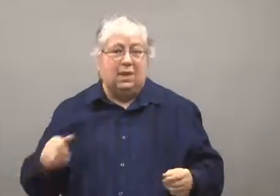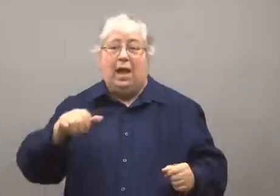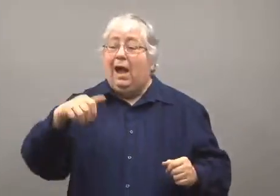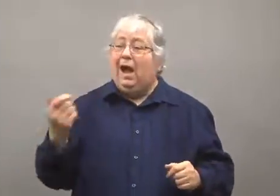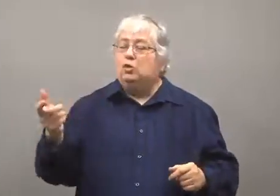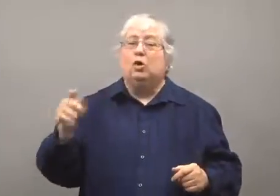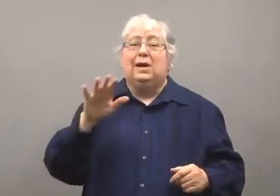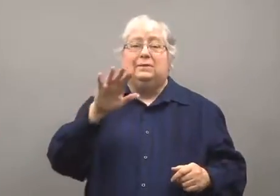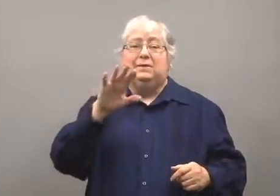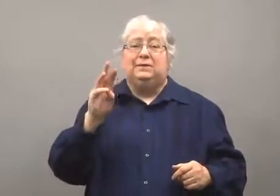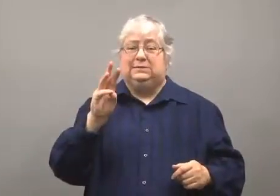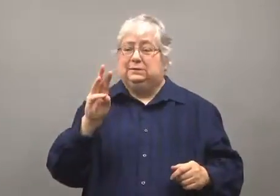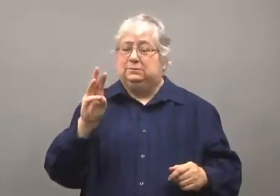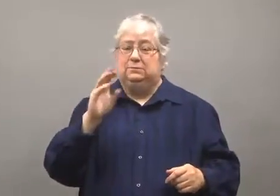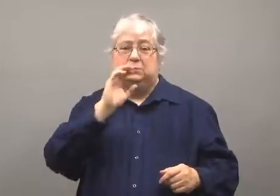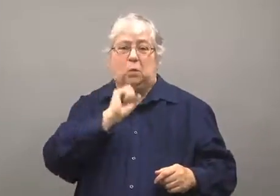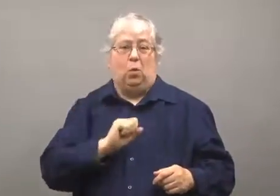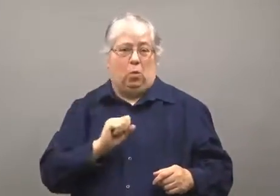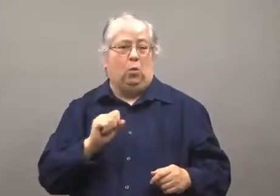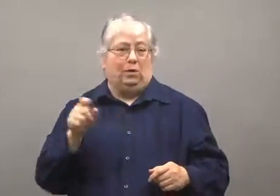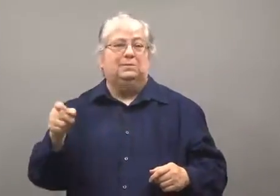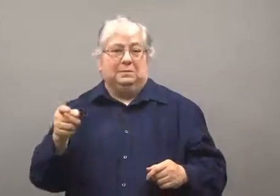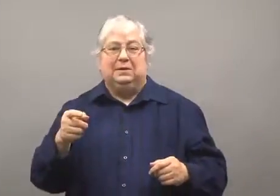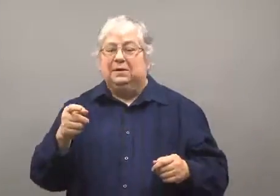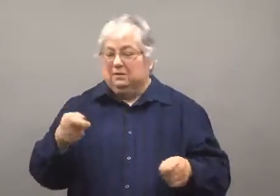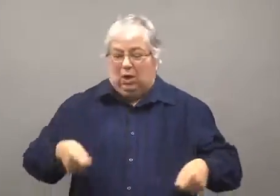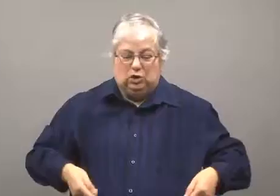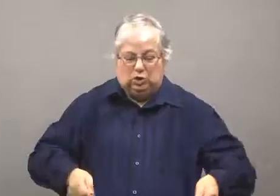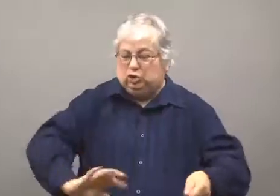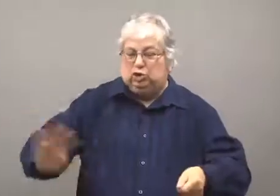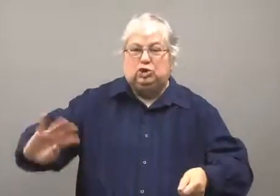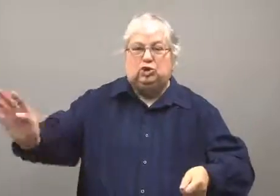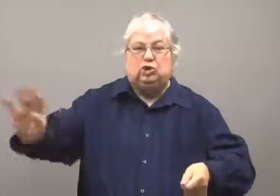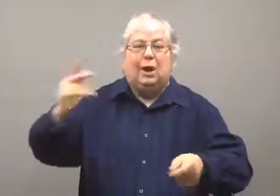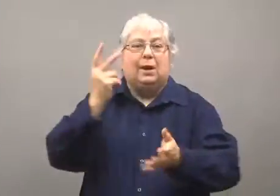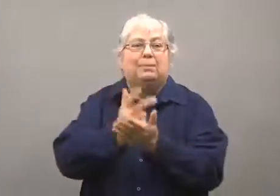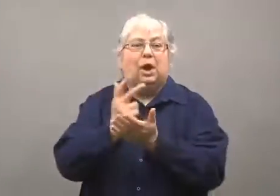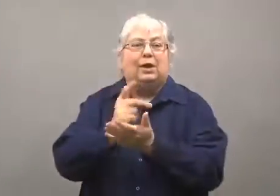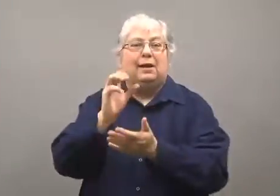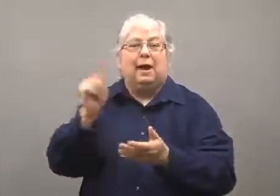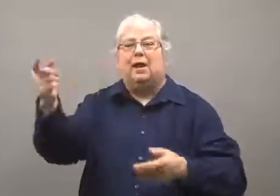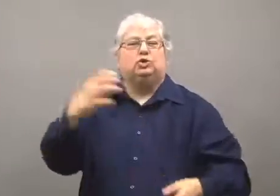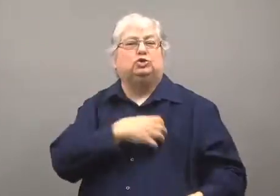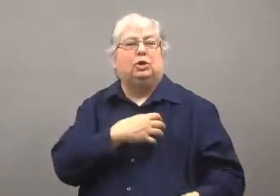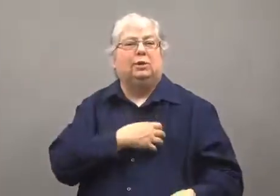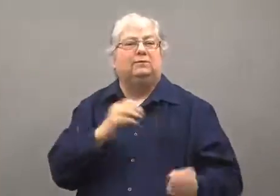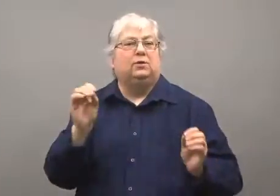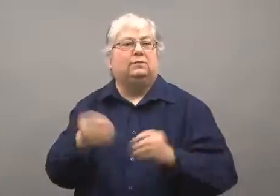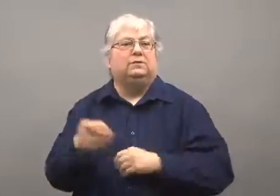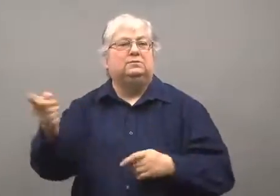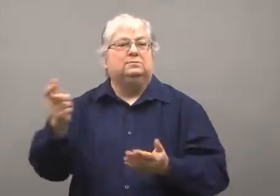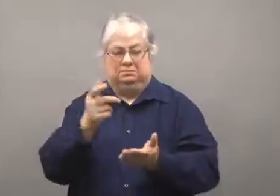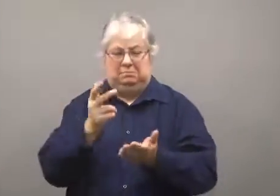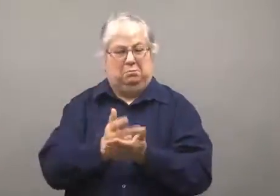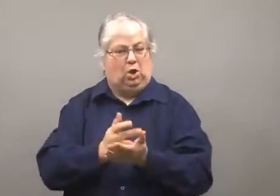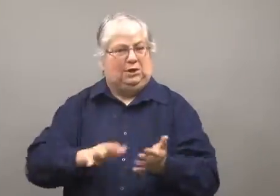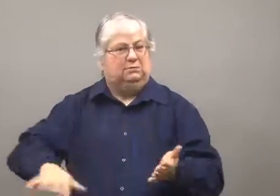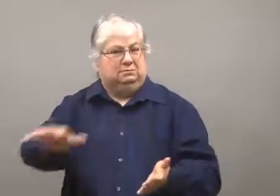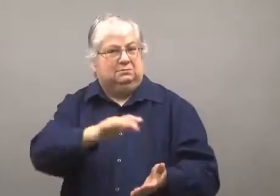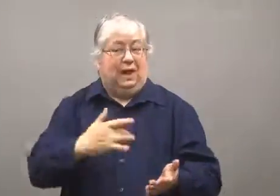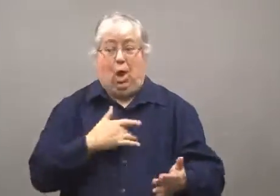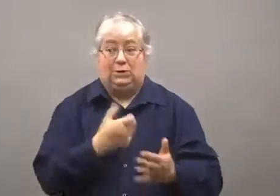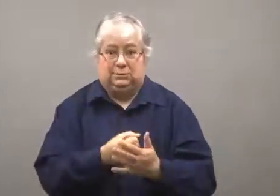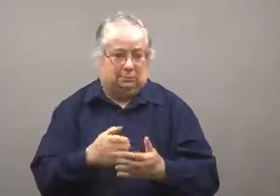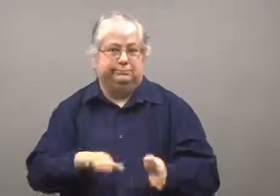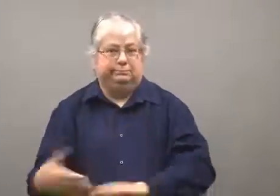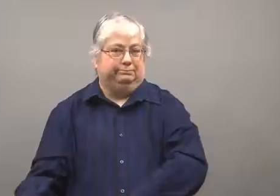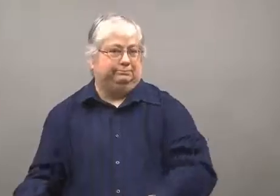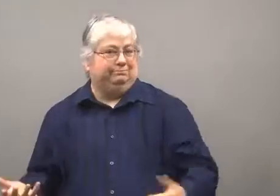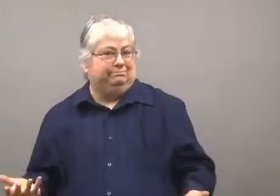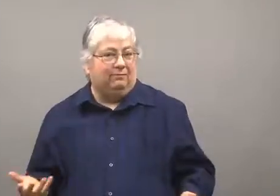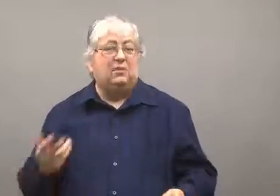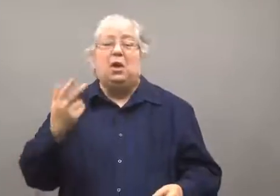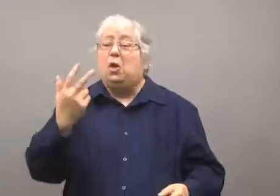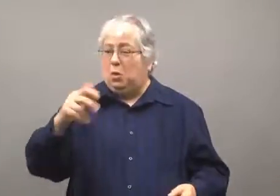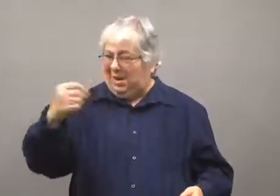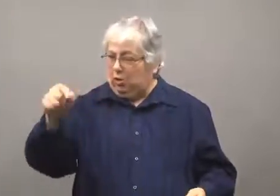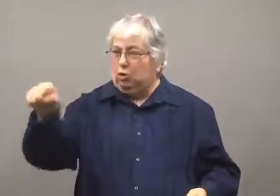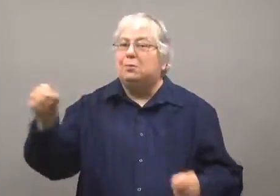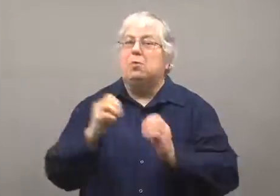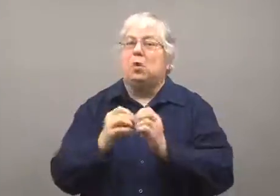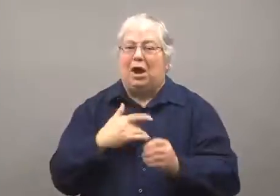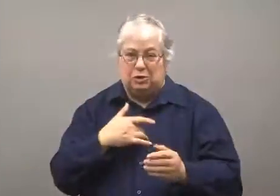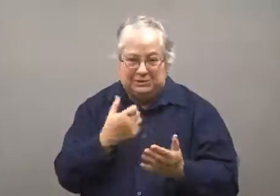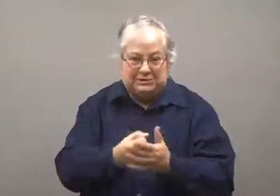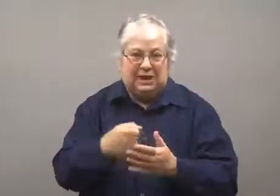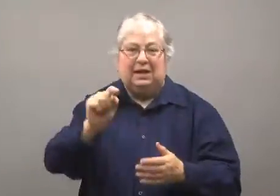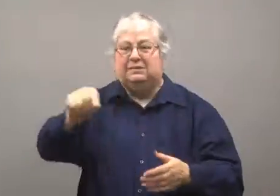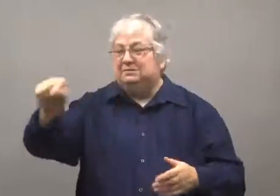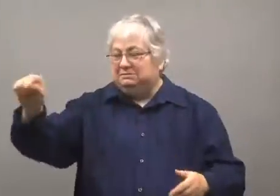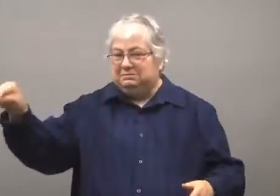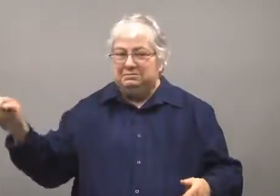A 56 year old was snowblowing out a sheriff's parking lot. He also had a heart attack and died.